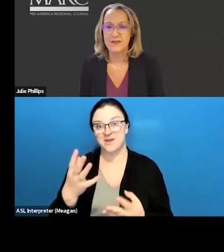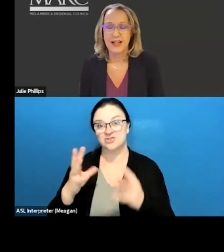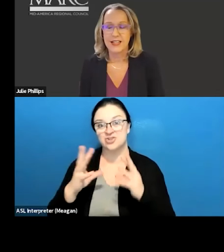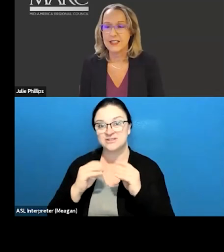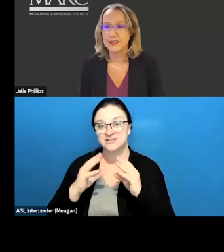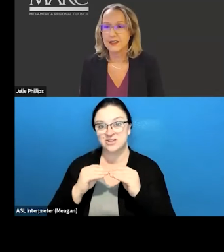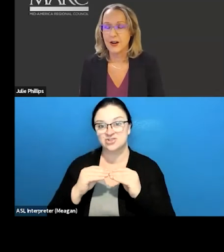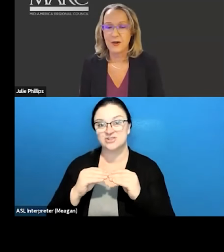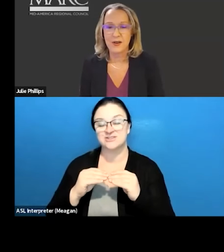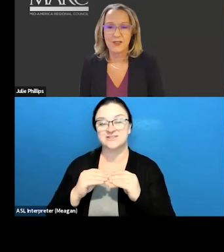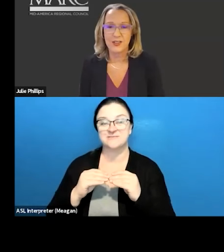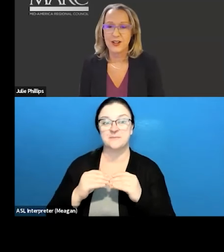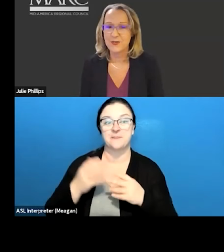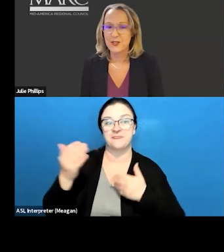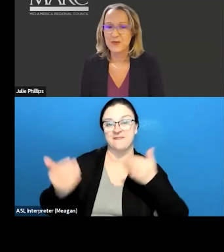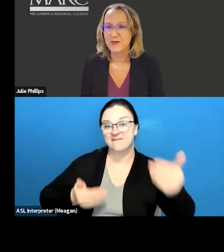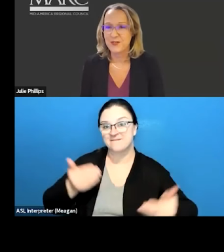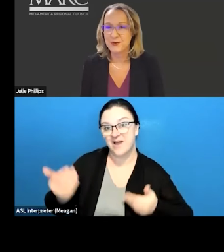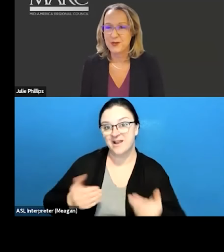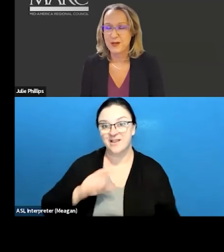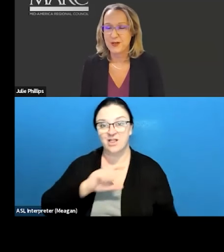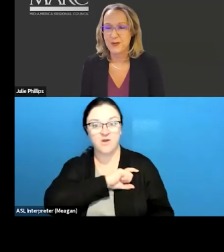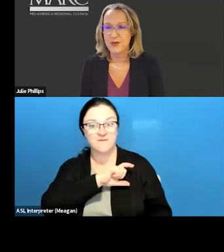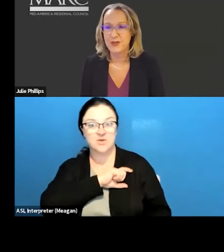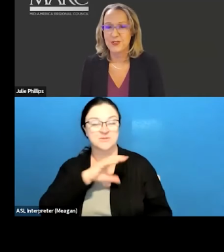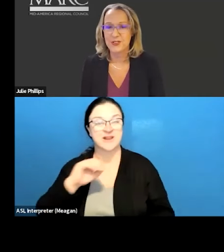inviting our law enforcement and first responder partners